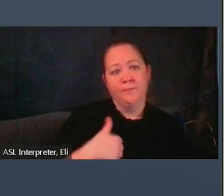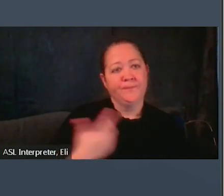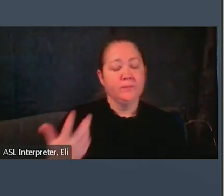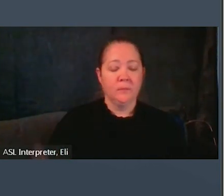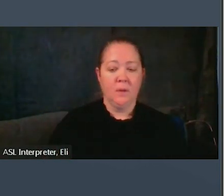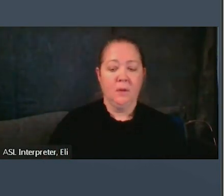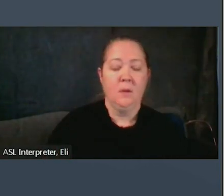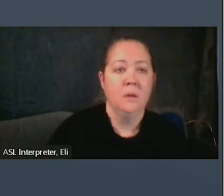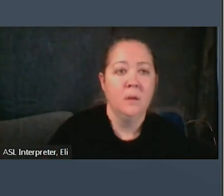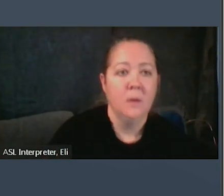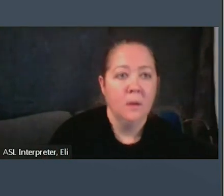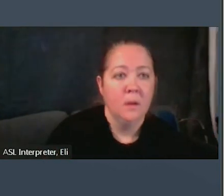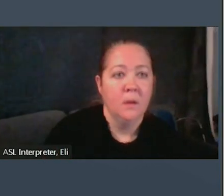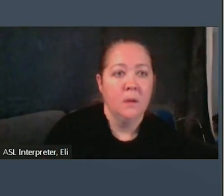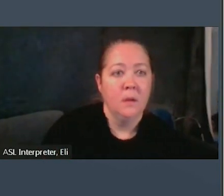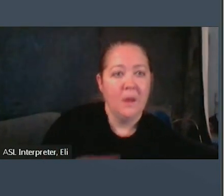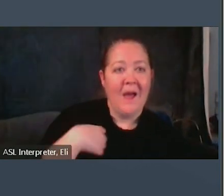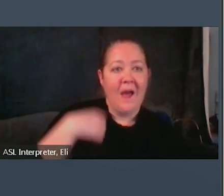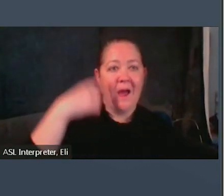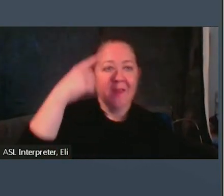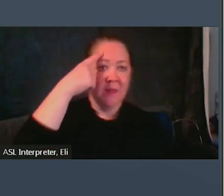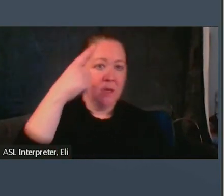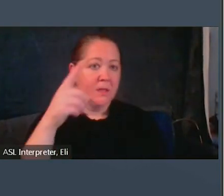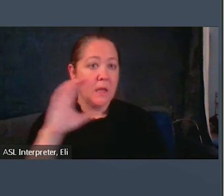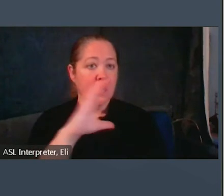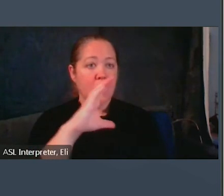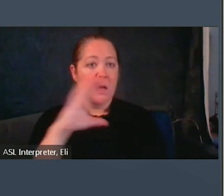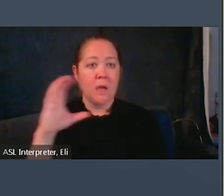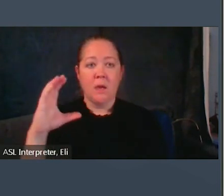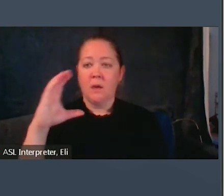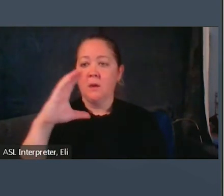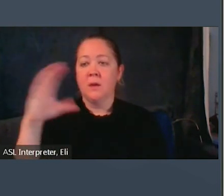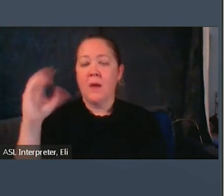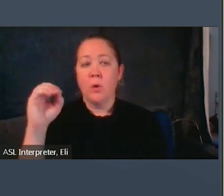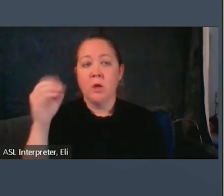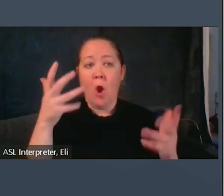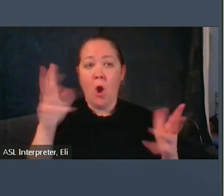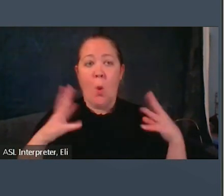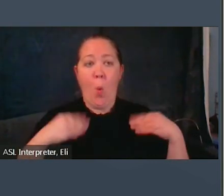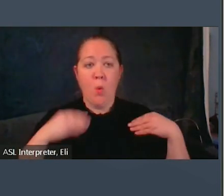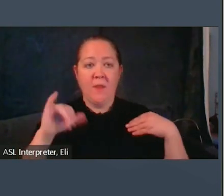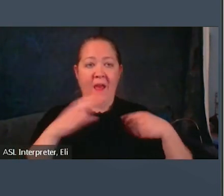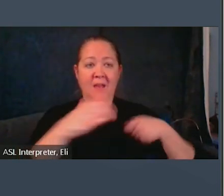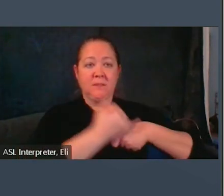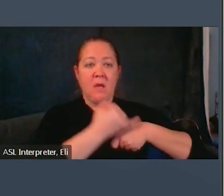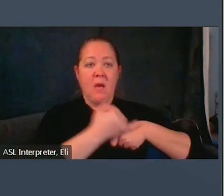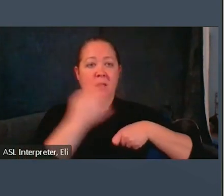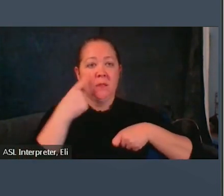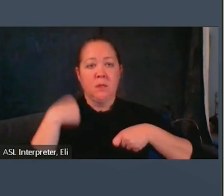So I think that's probably why they're looking at that site, but in terms of having more community engagement. Yeah.